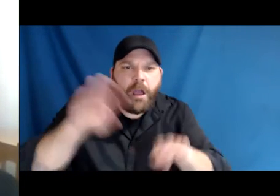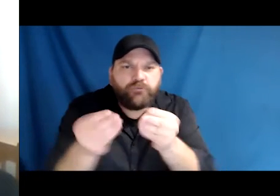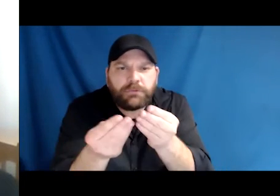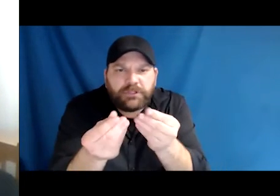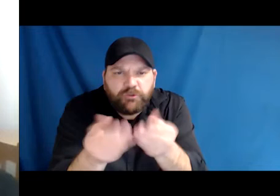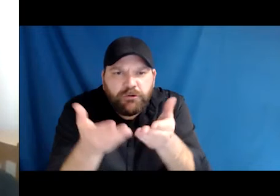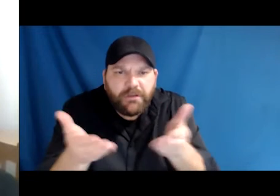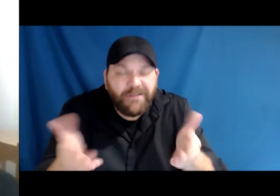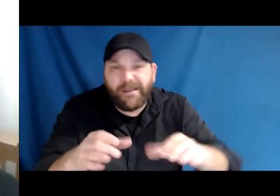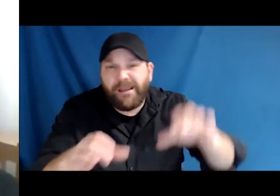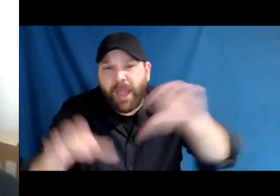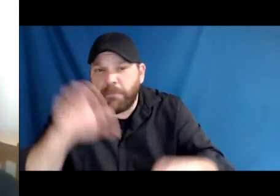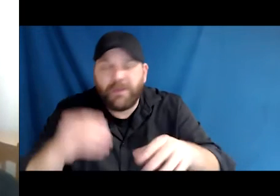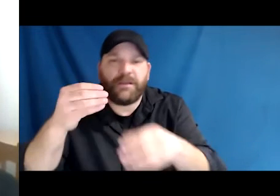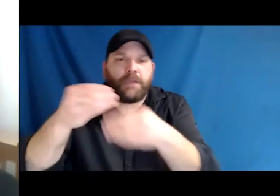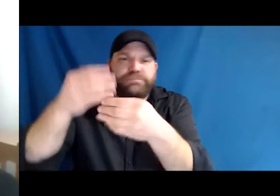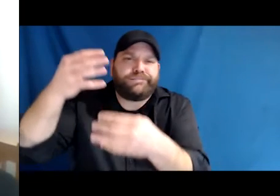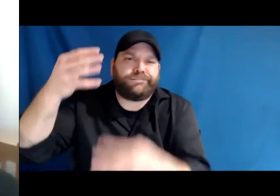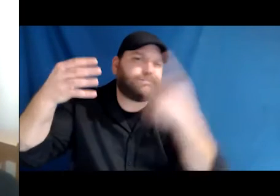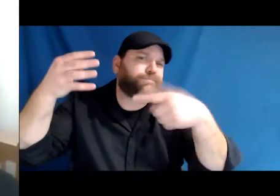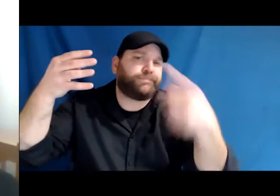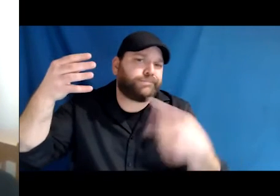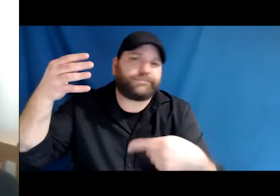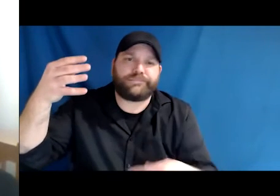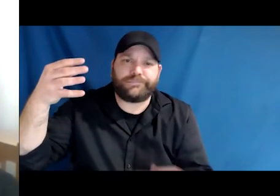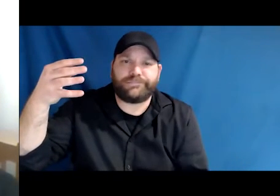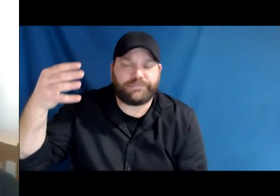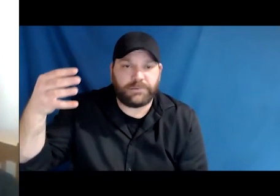the list could go on and on because it's every field you can imagine and probably